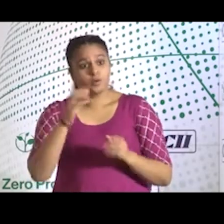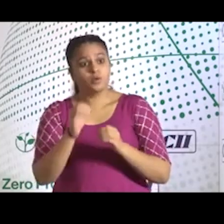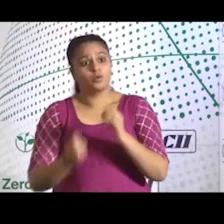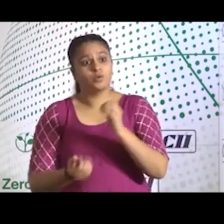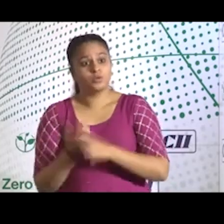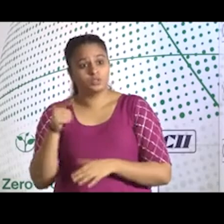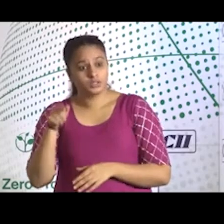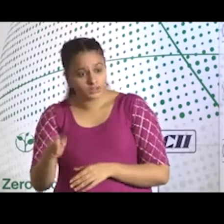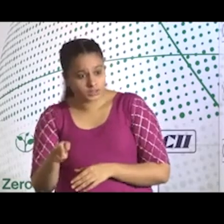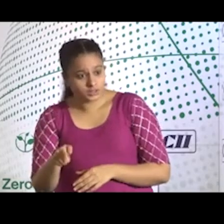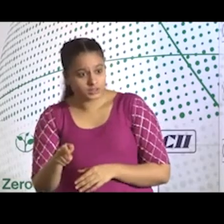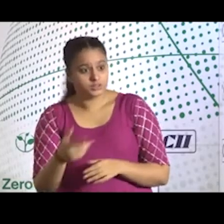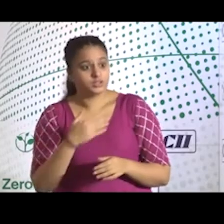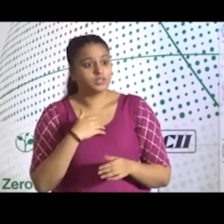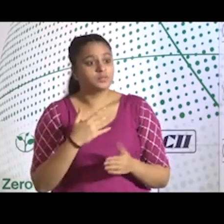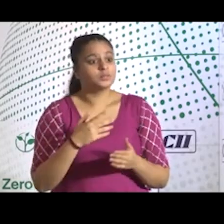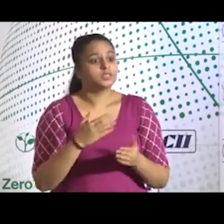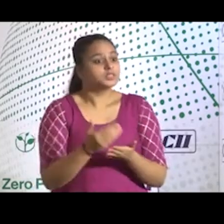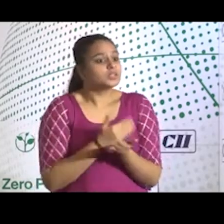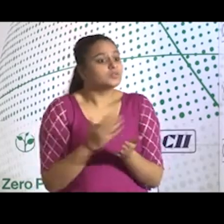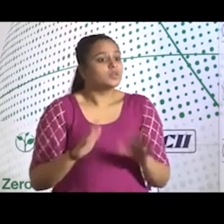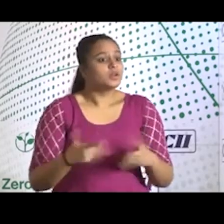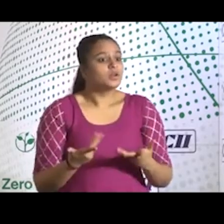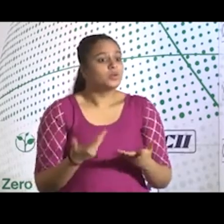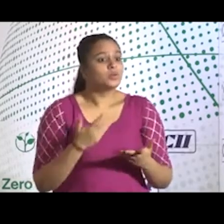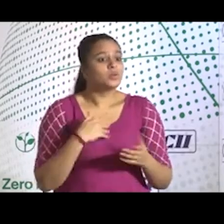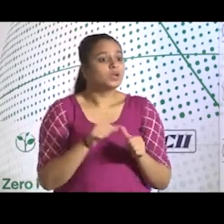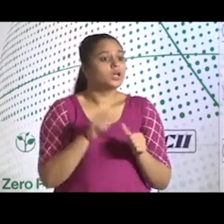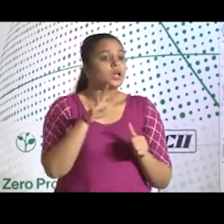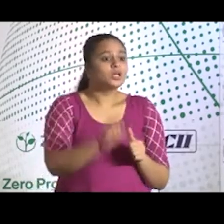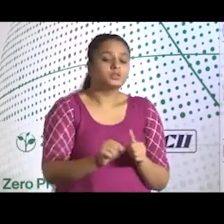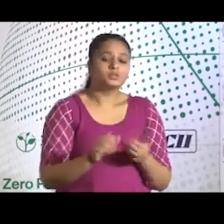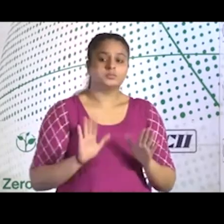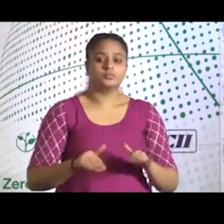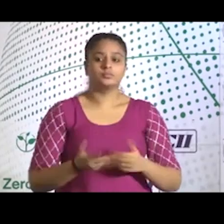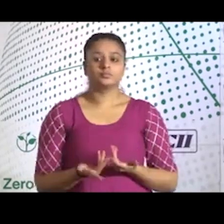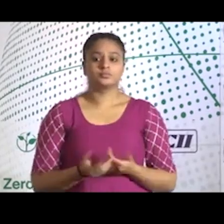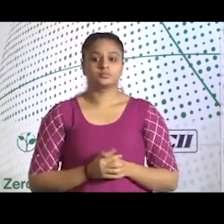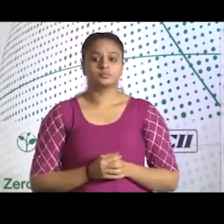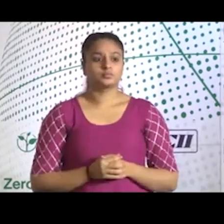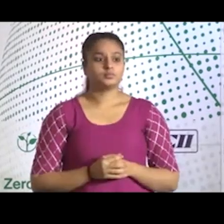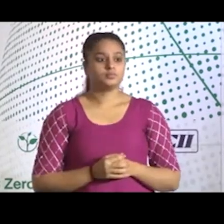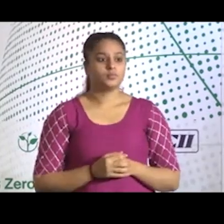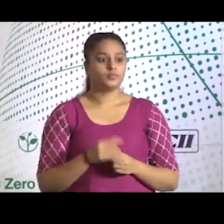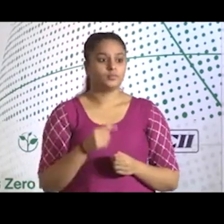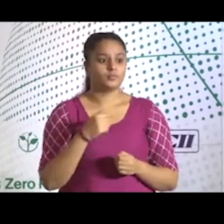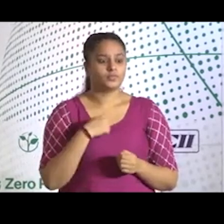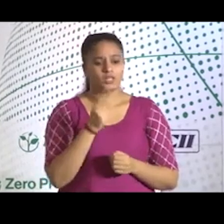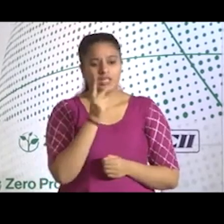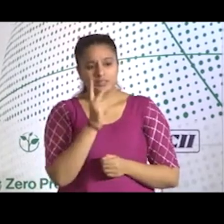that I go and procure isn't always accessible, right? And i actually can't find one. No h.r.